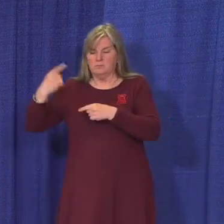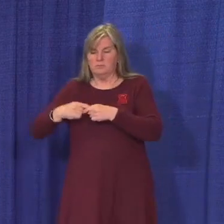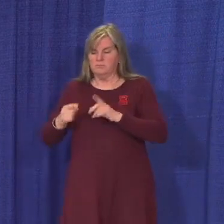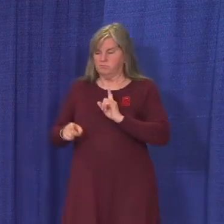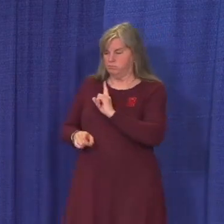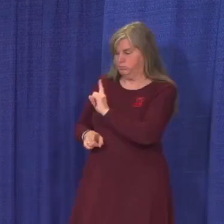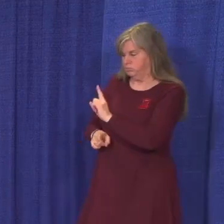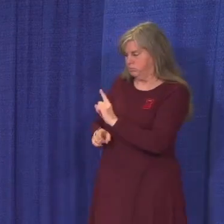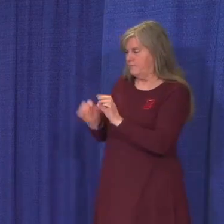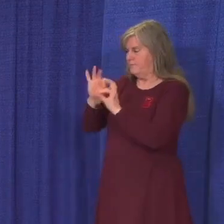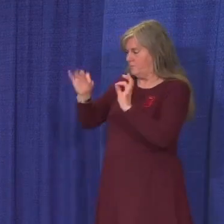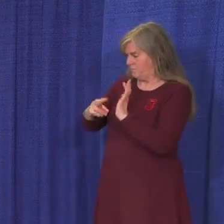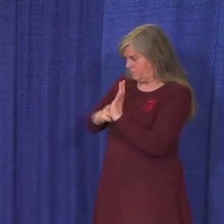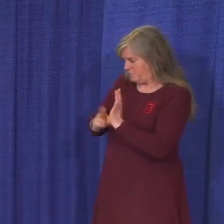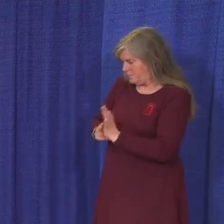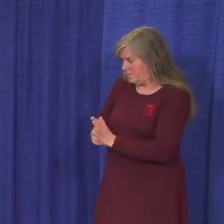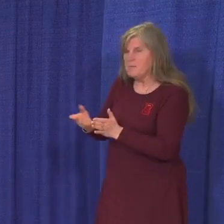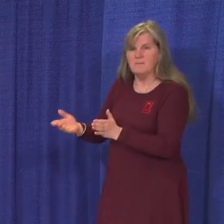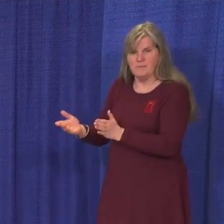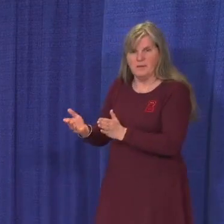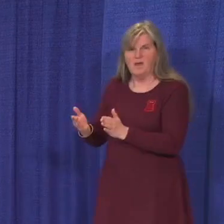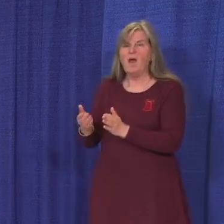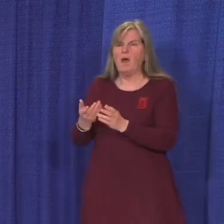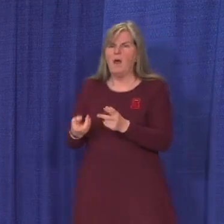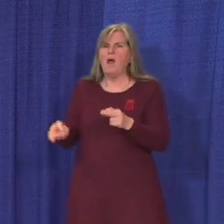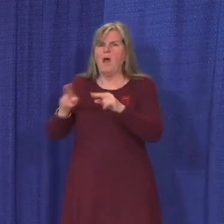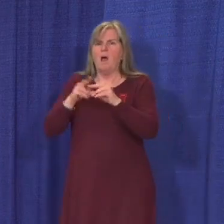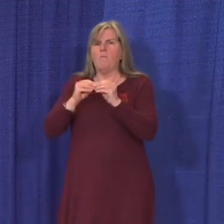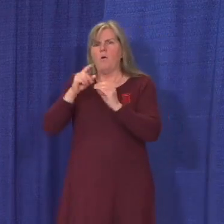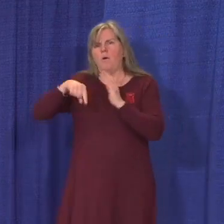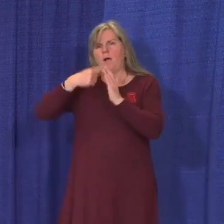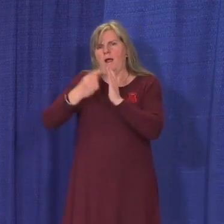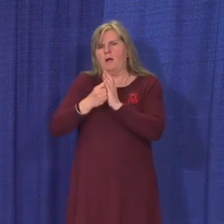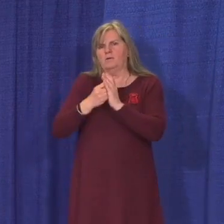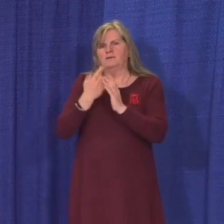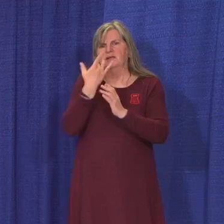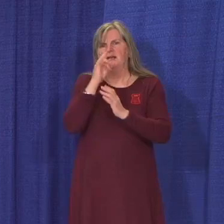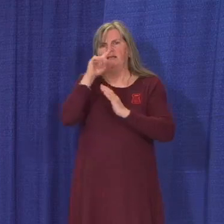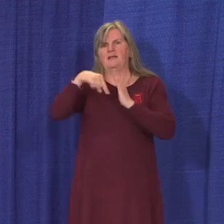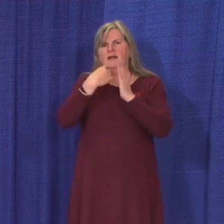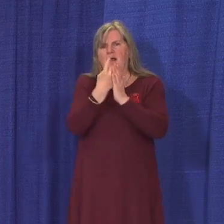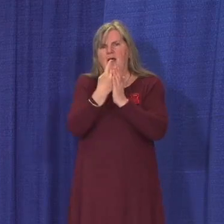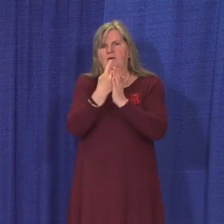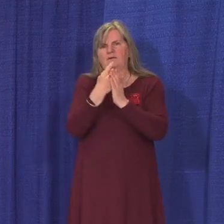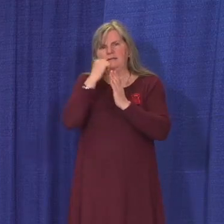border. All flights are met upon landing